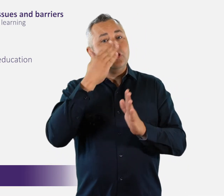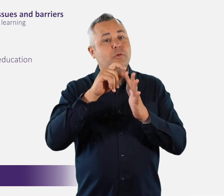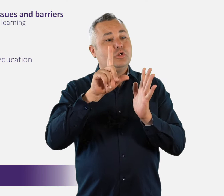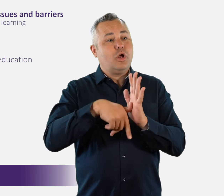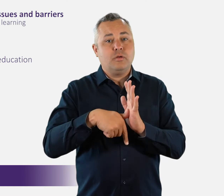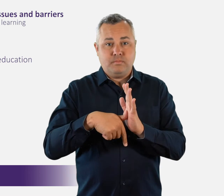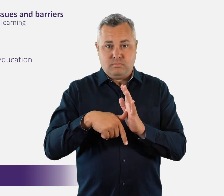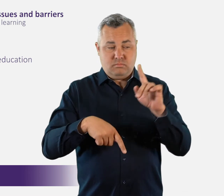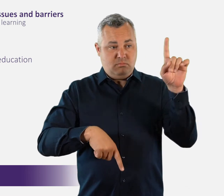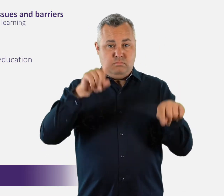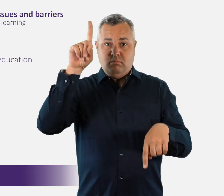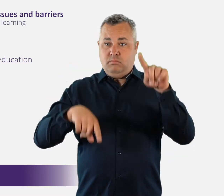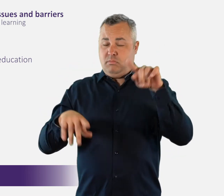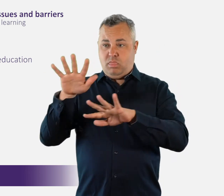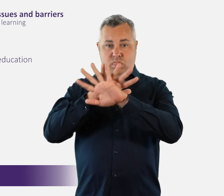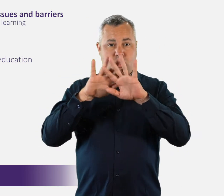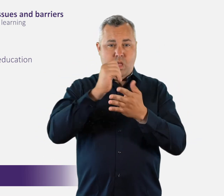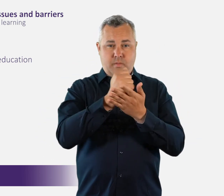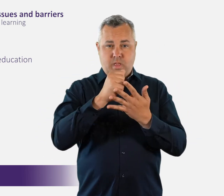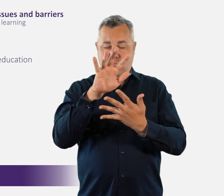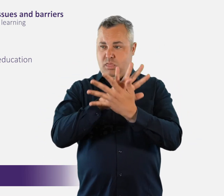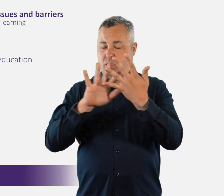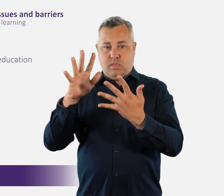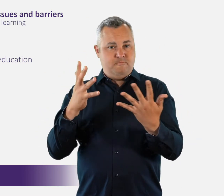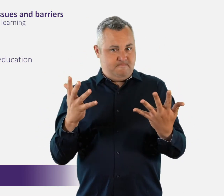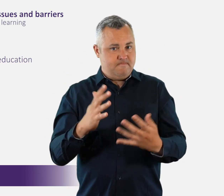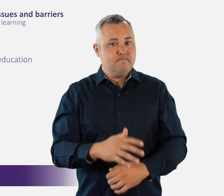on the number of students with disability who attend school part-time.